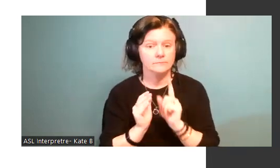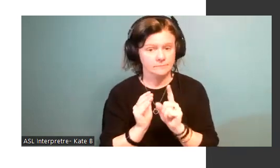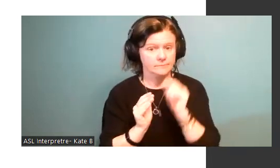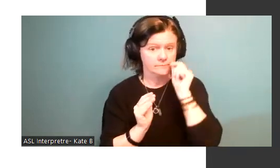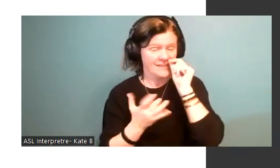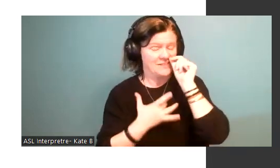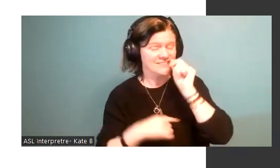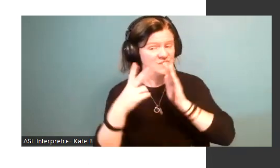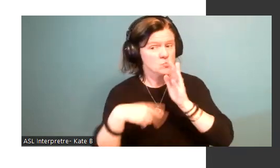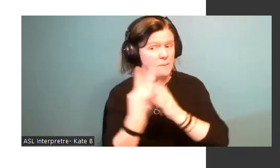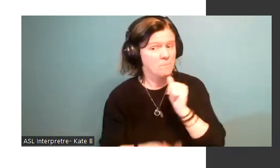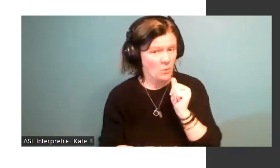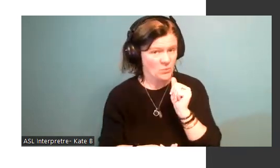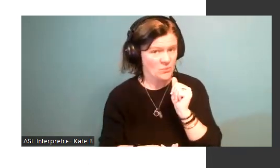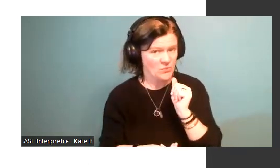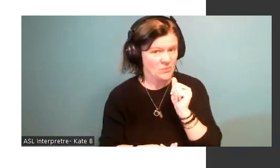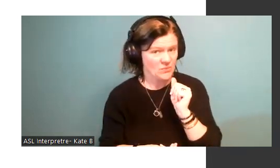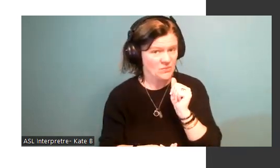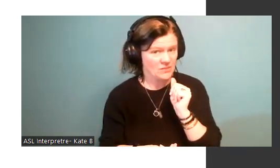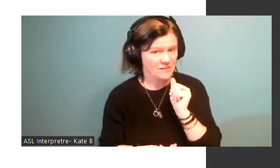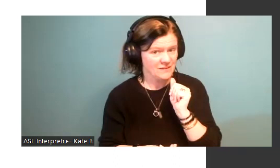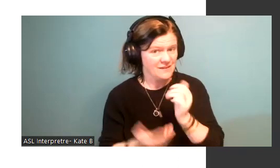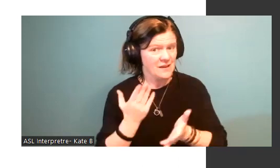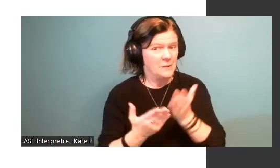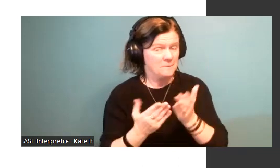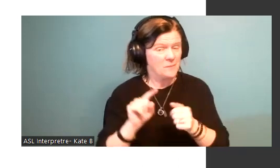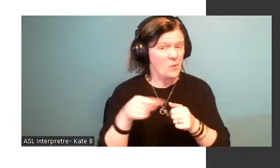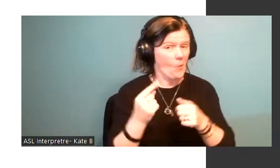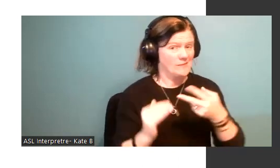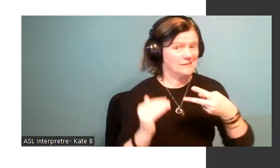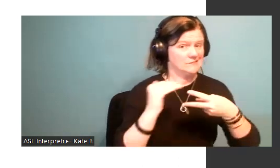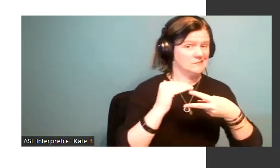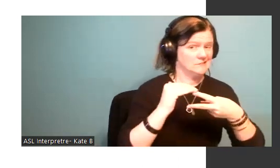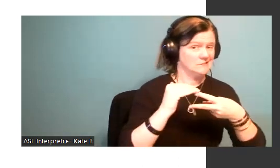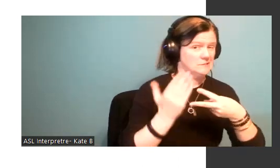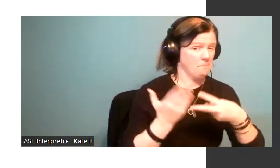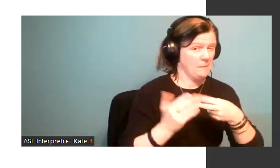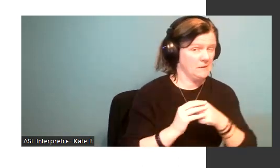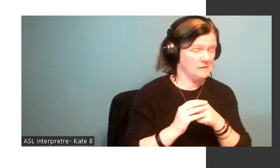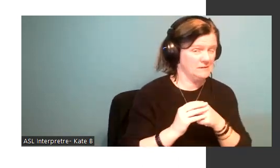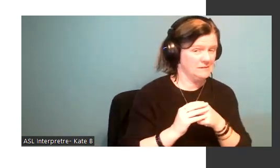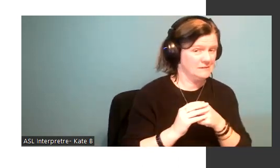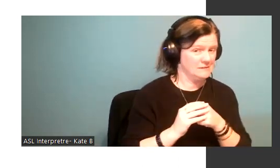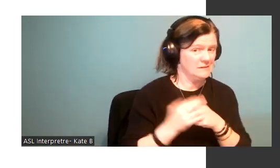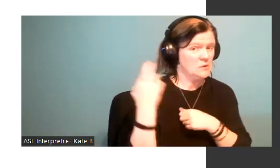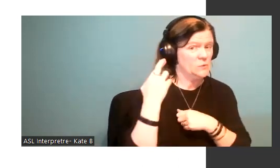population info graphic and it reads the paragraph below it with the text, this describes